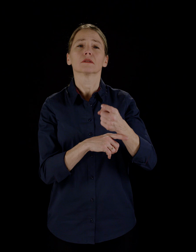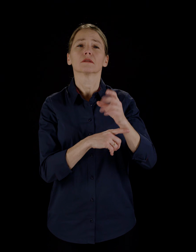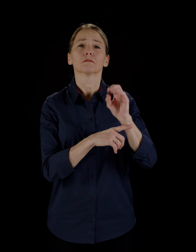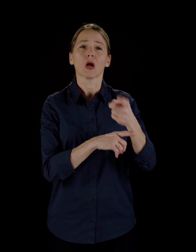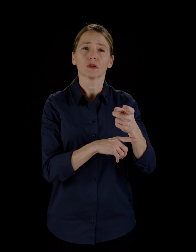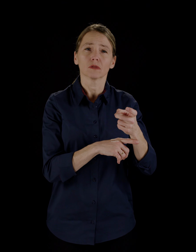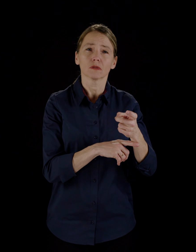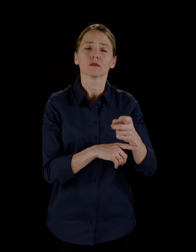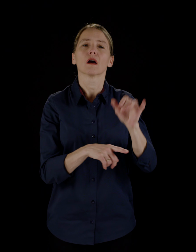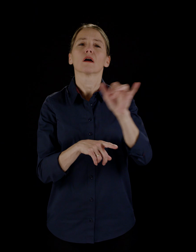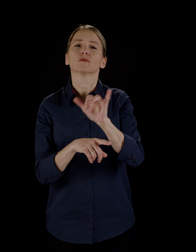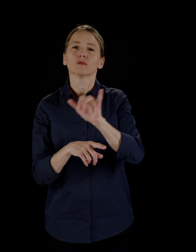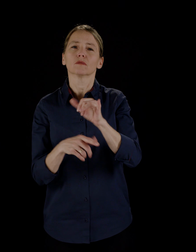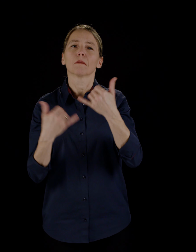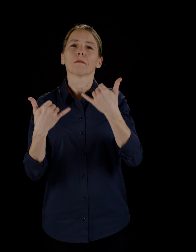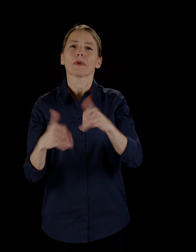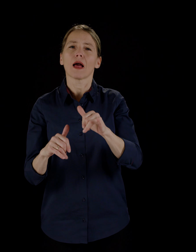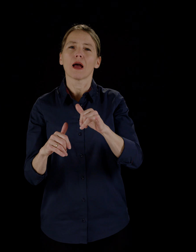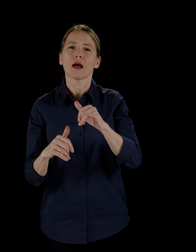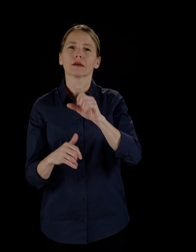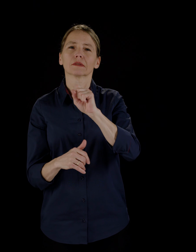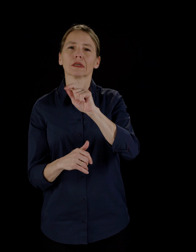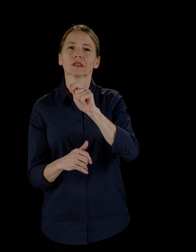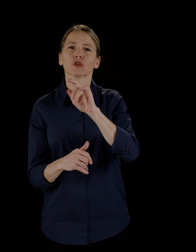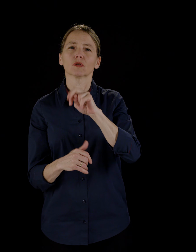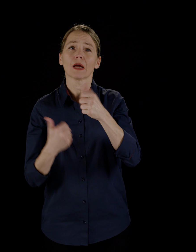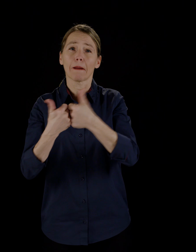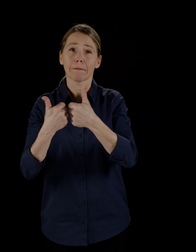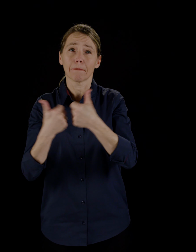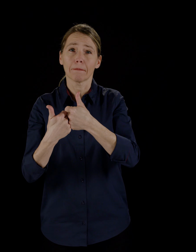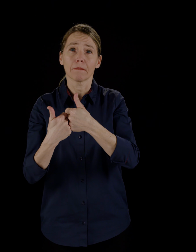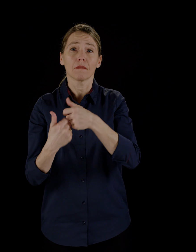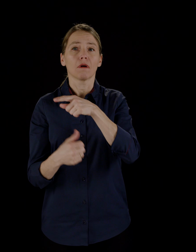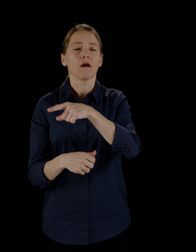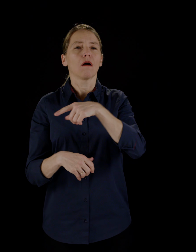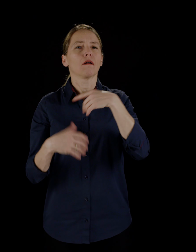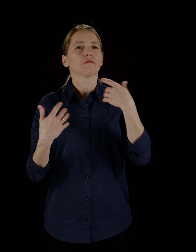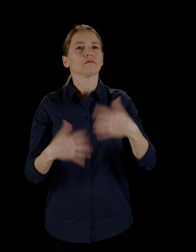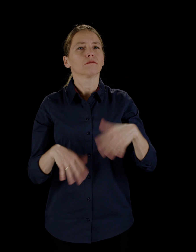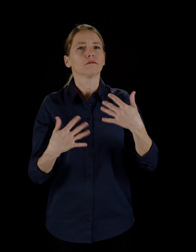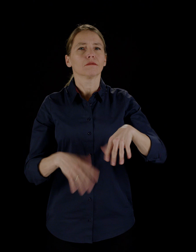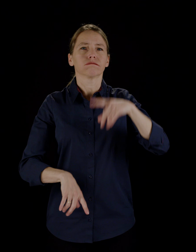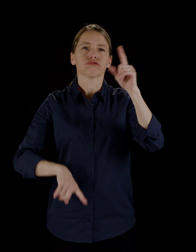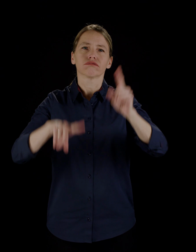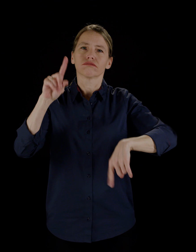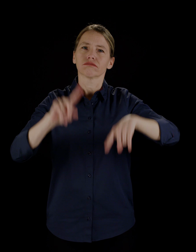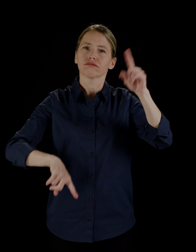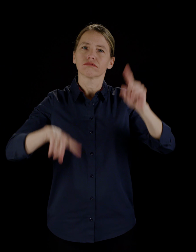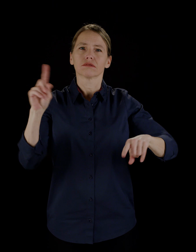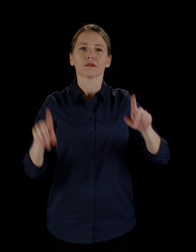Xbox and PlayStation games vary in data size but newer releases, on average, require up